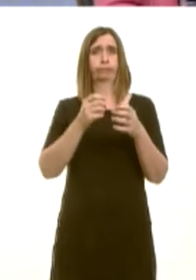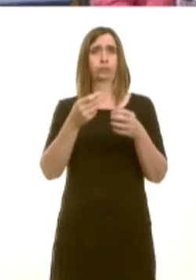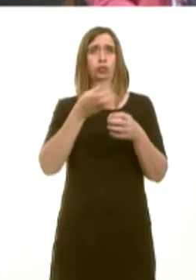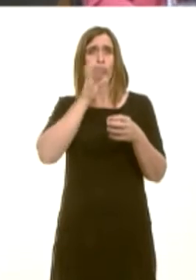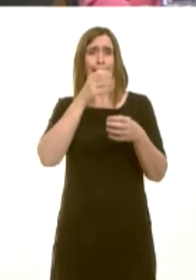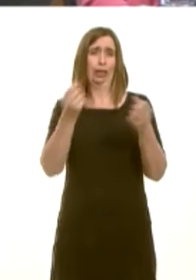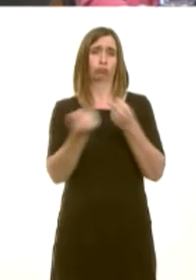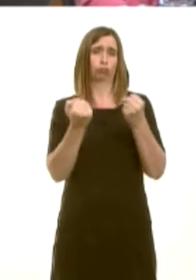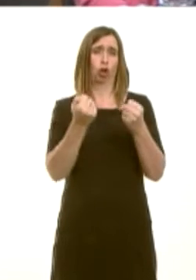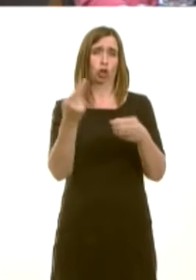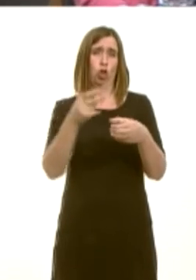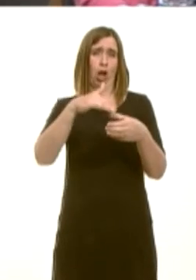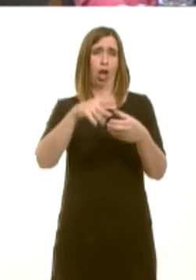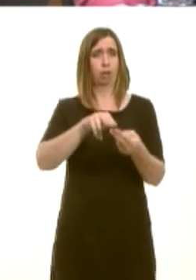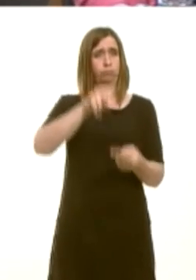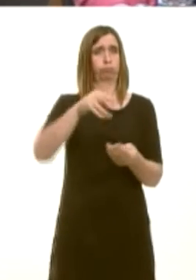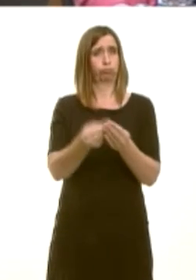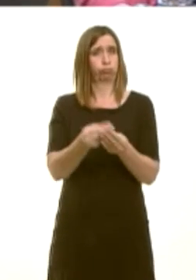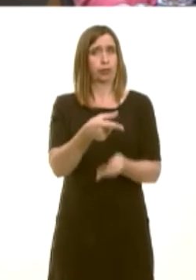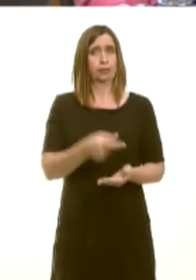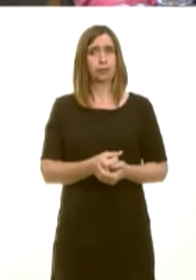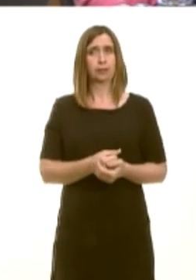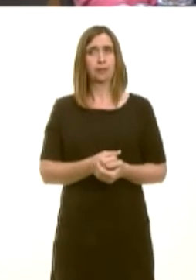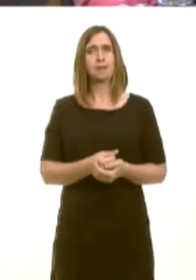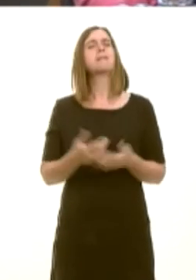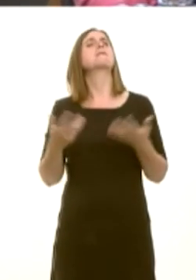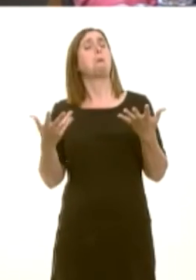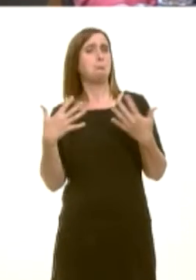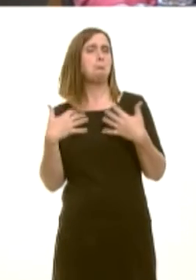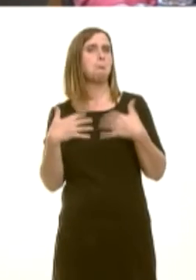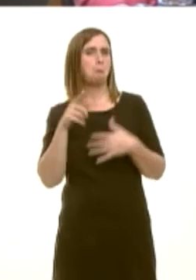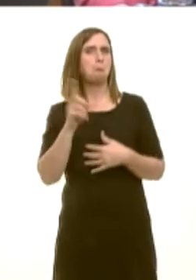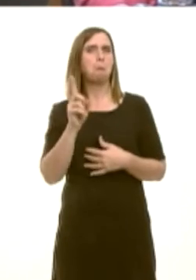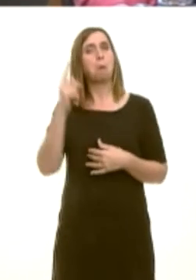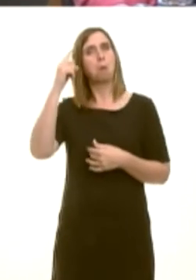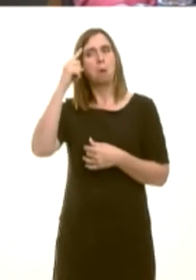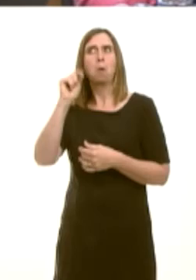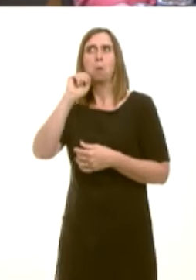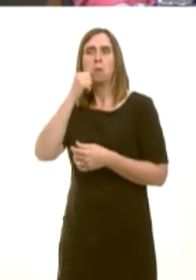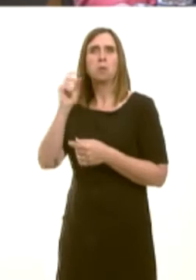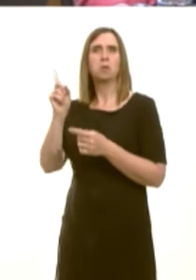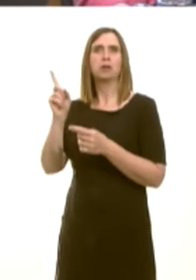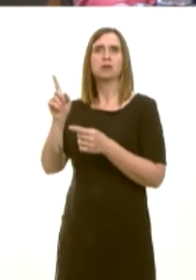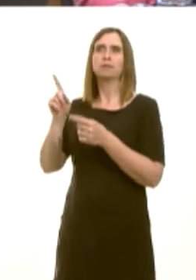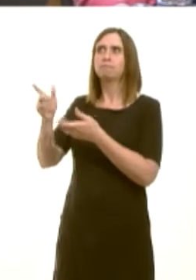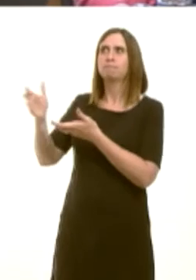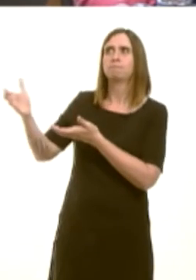an interesting idea. The problem for me was in using the money to pay for more doctors.